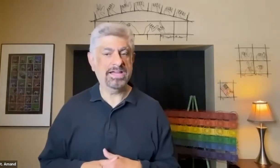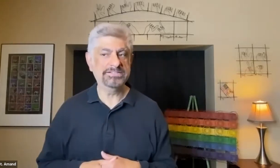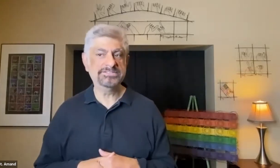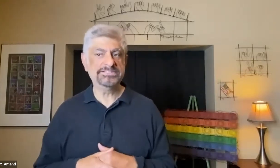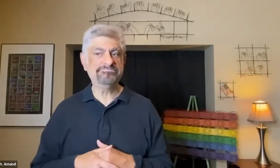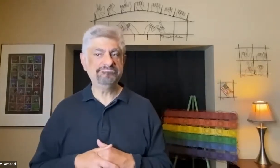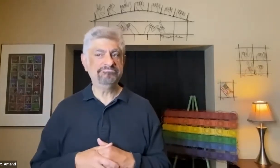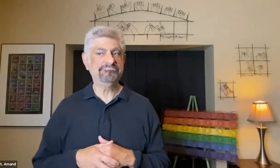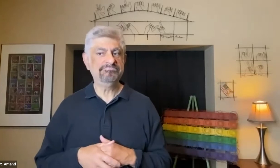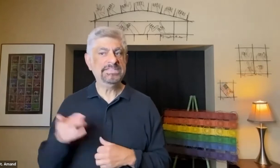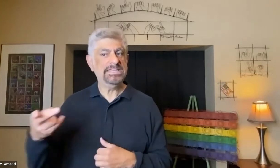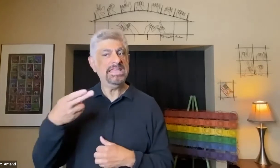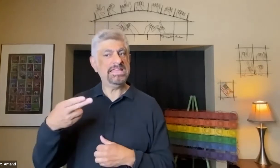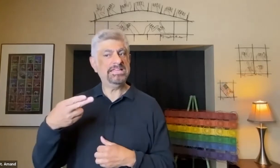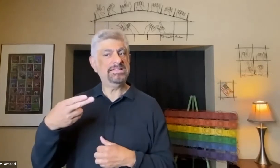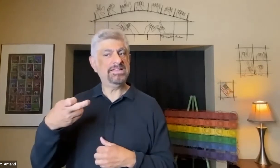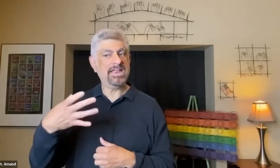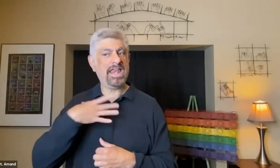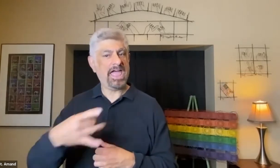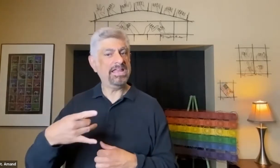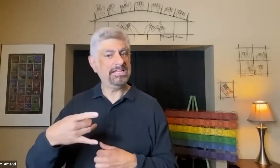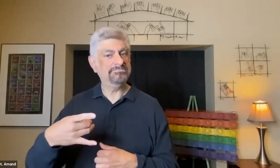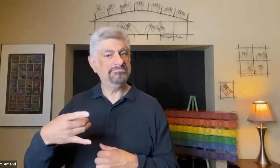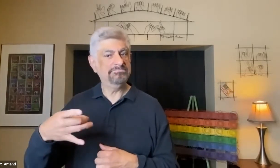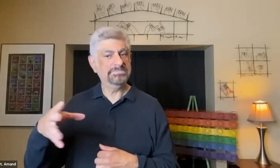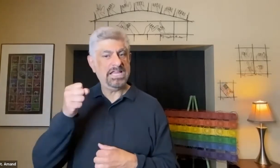of them, and I wanted to thank him specifically for that.